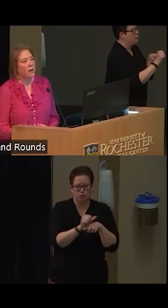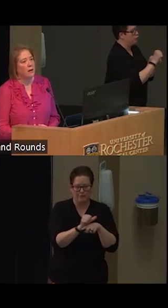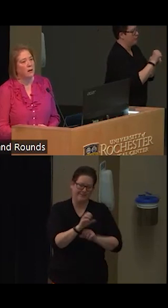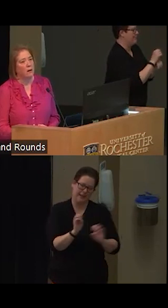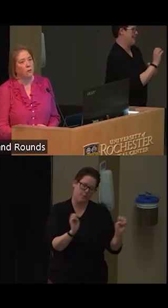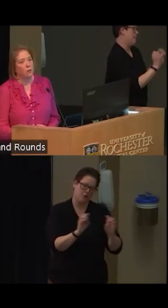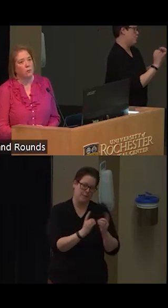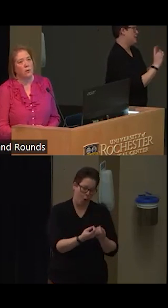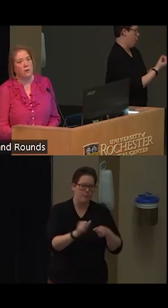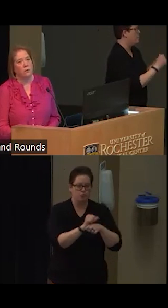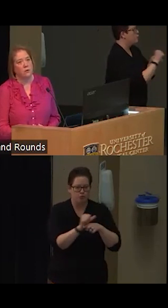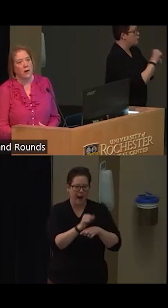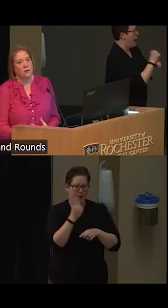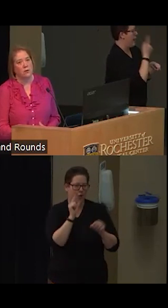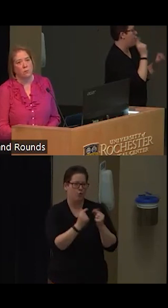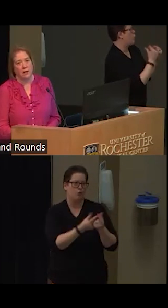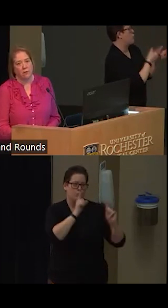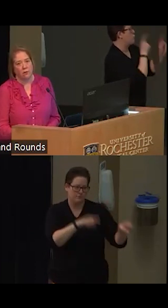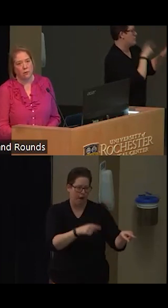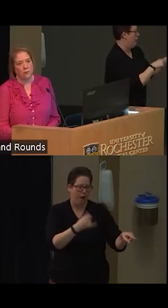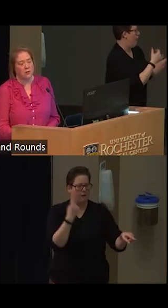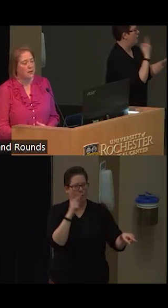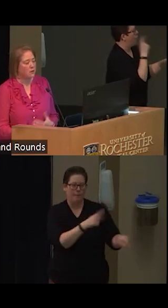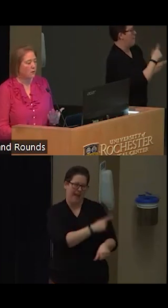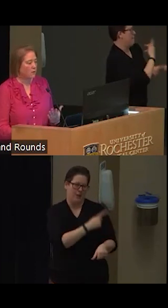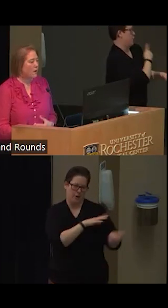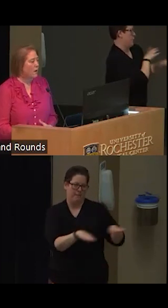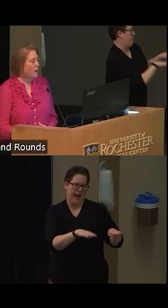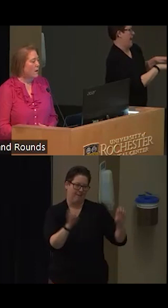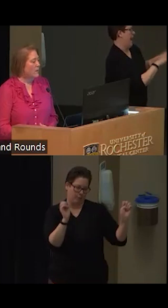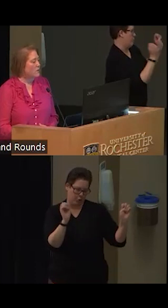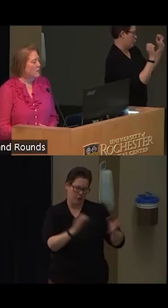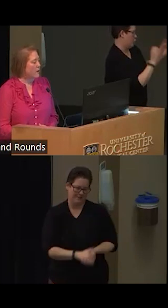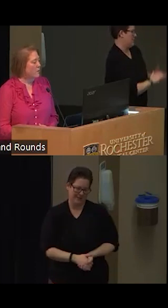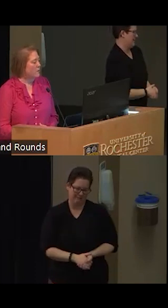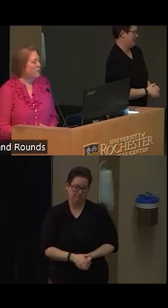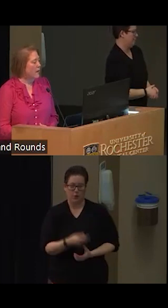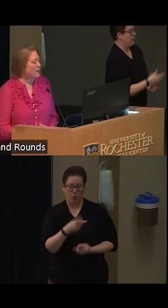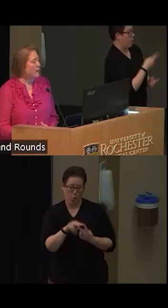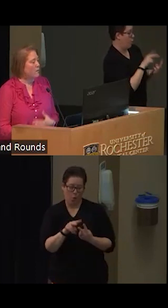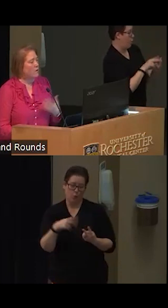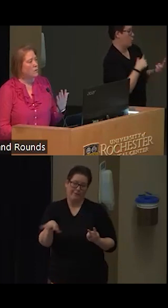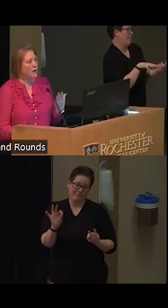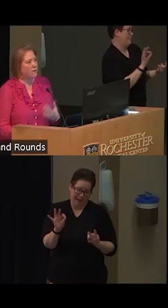a group response to a behavioral emergency so that's what we were able to find of course we